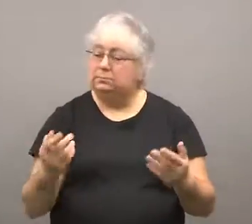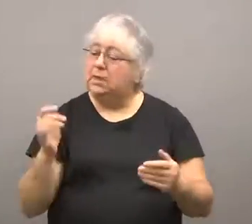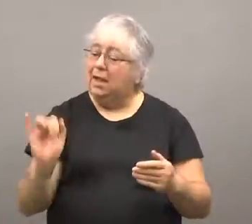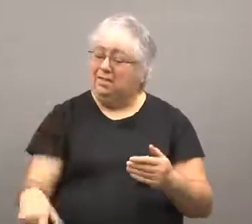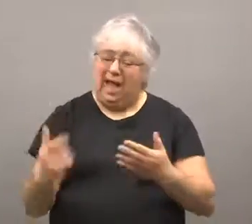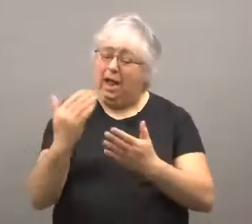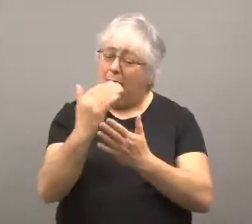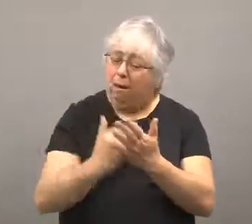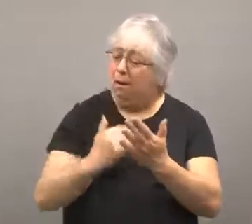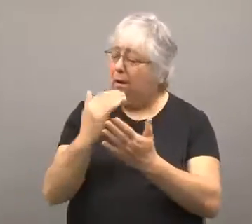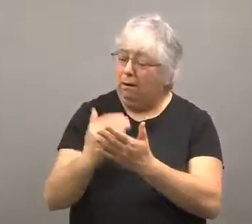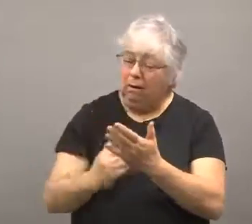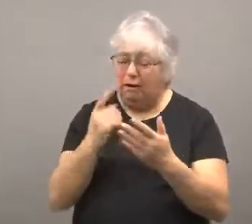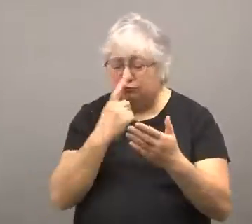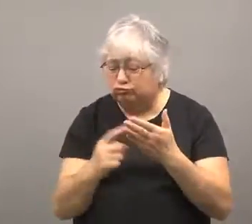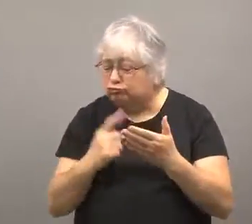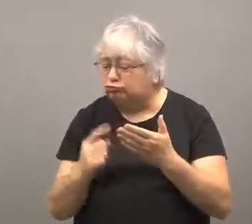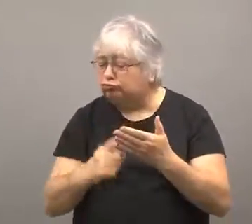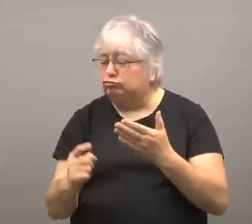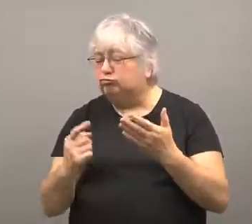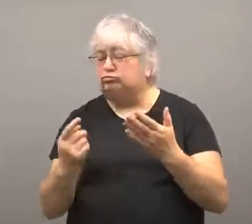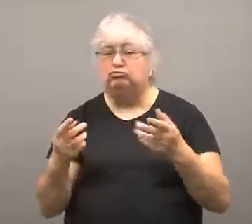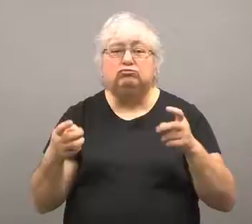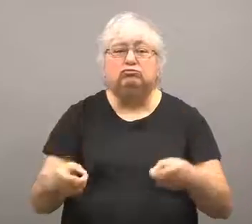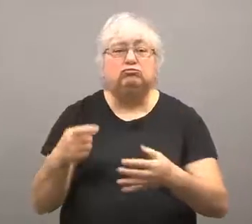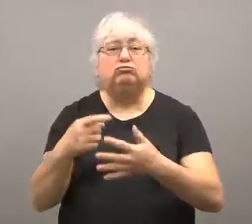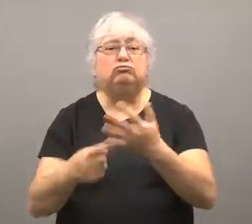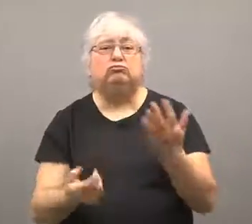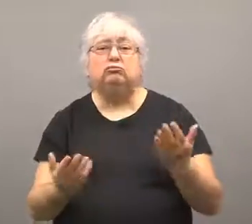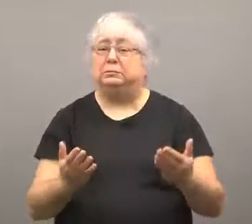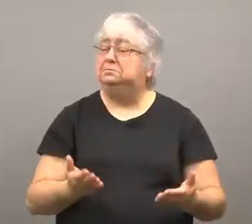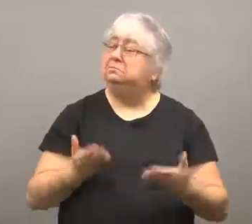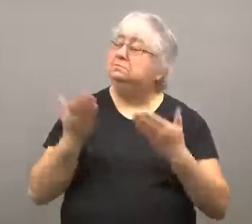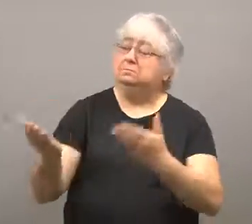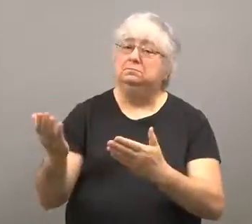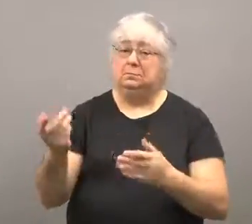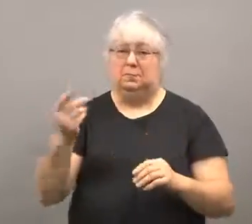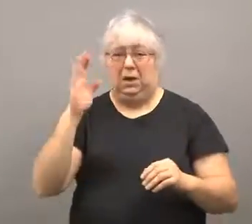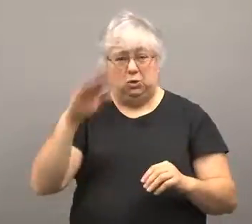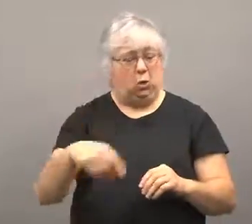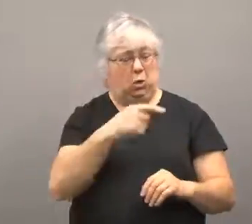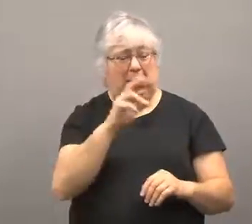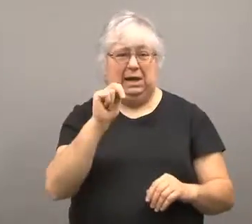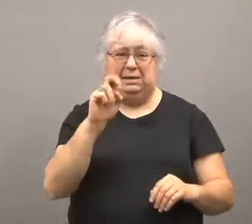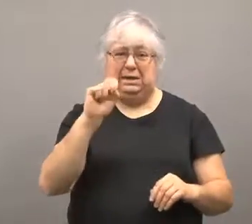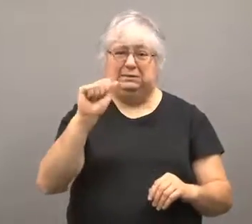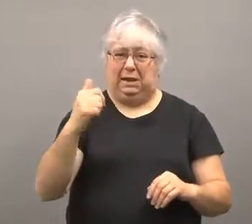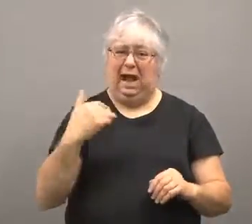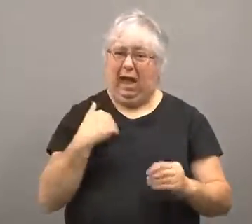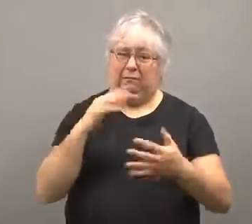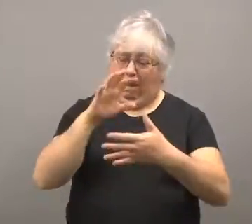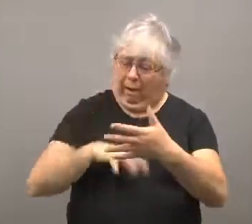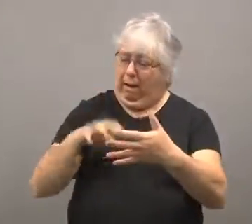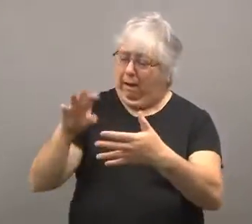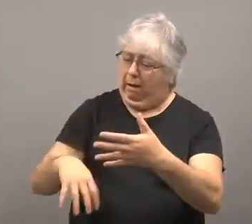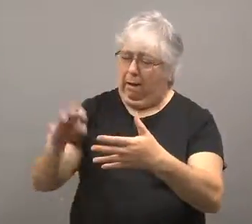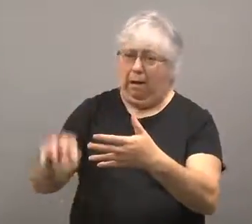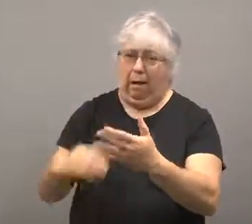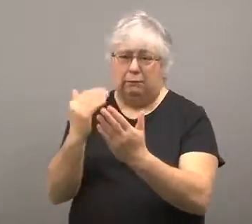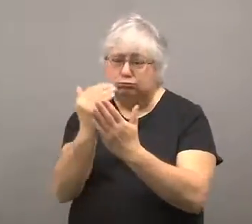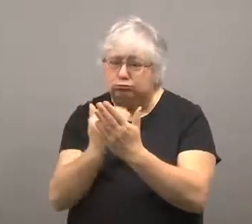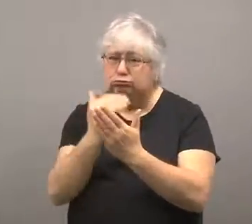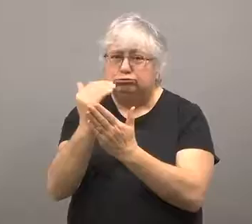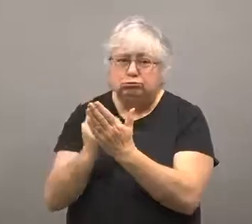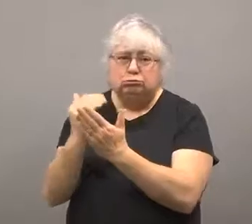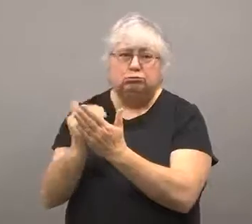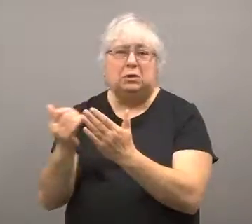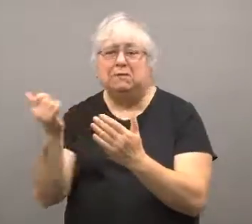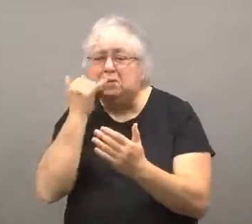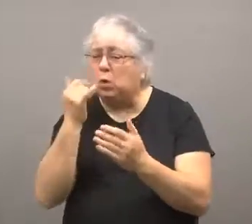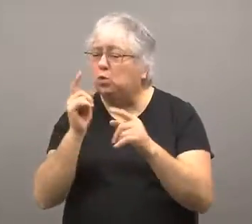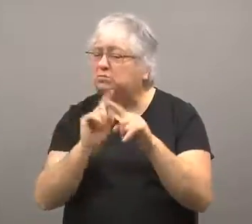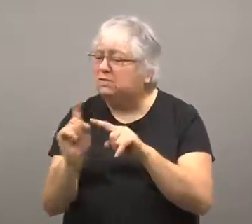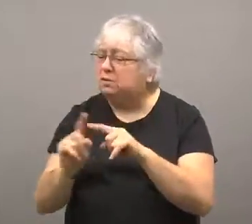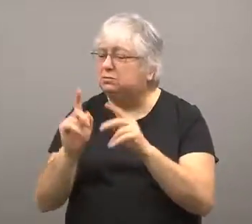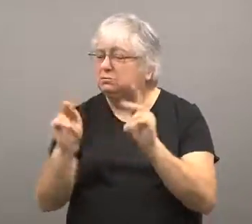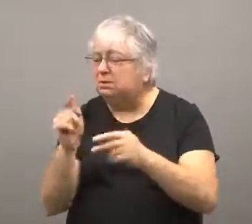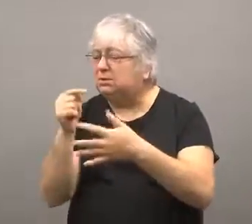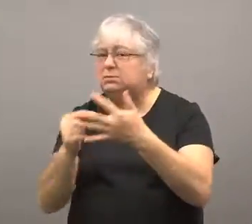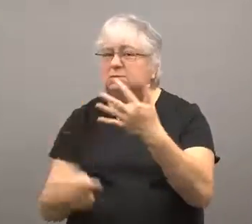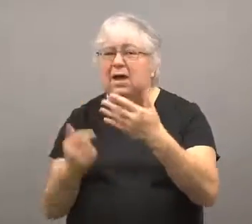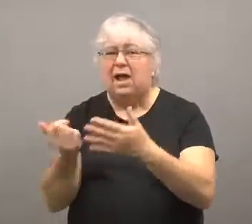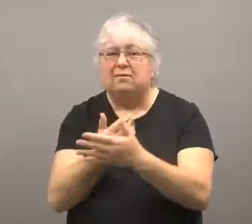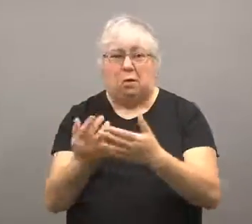One of its recommendations in the report